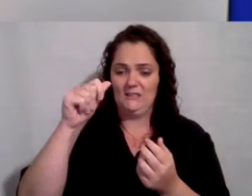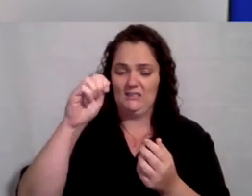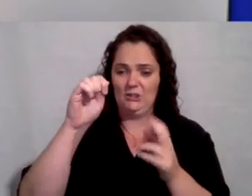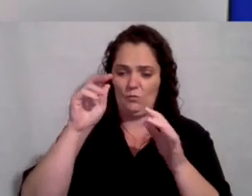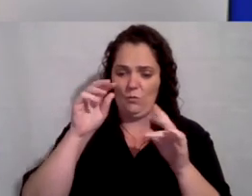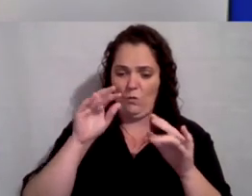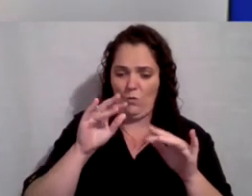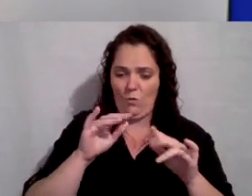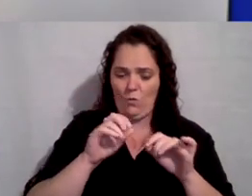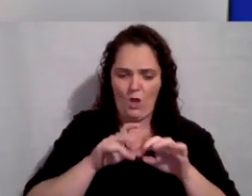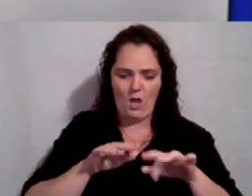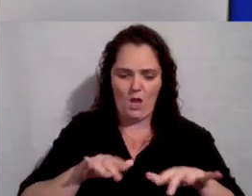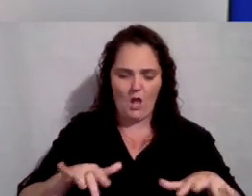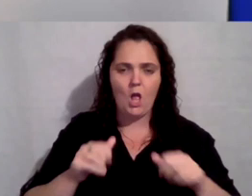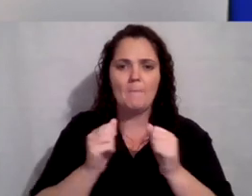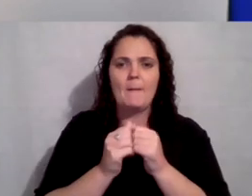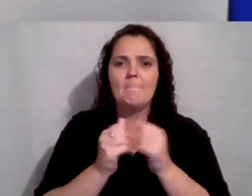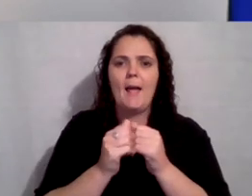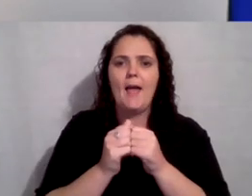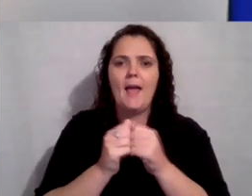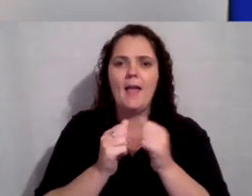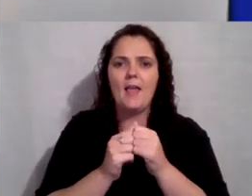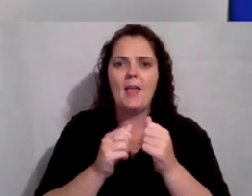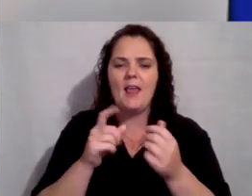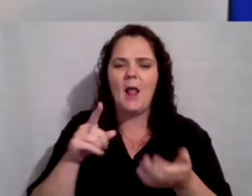through that bag and they settle on your sheet of paper like a silt